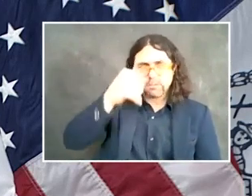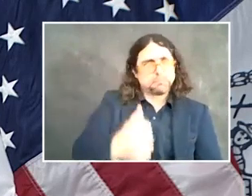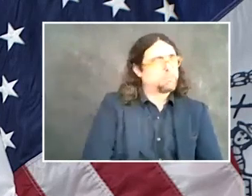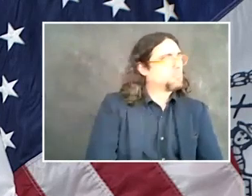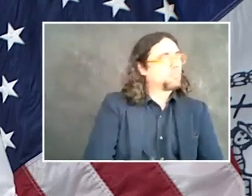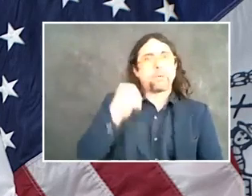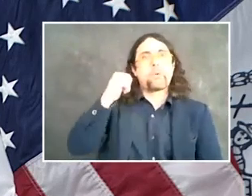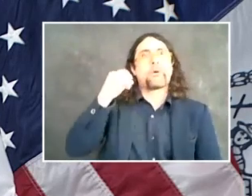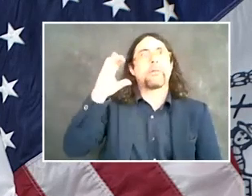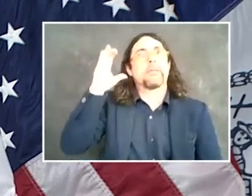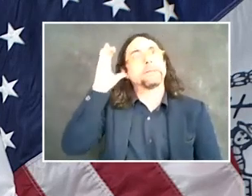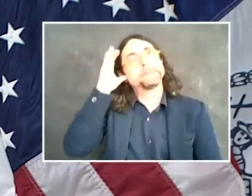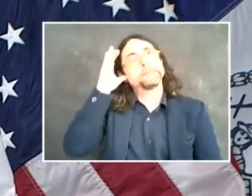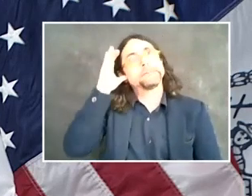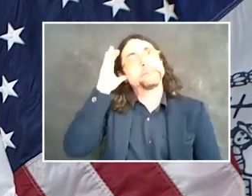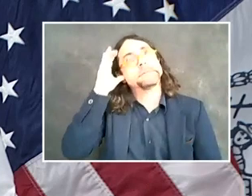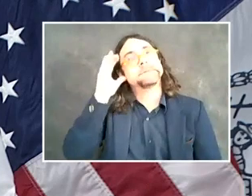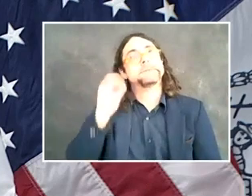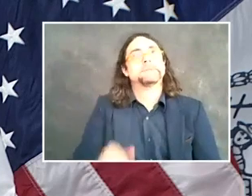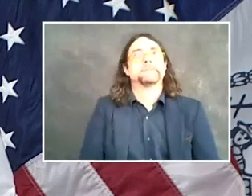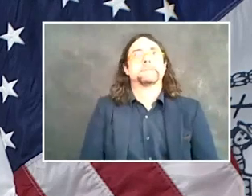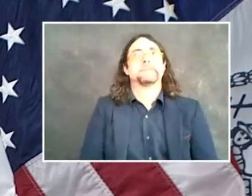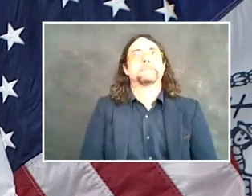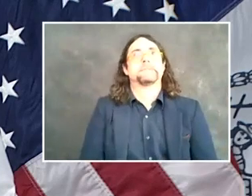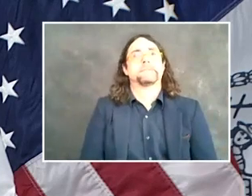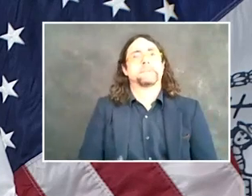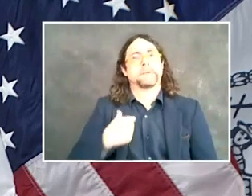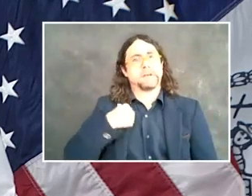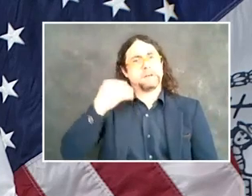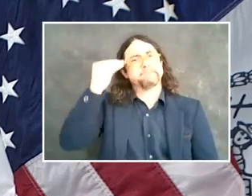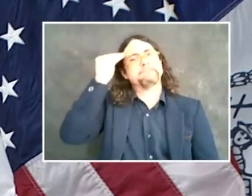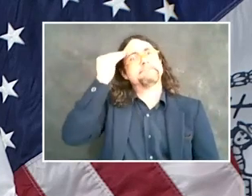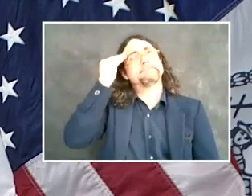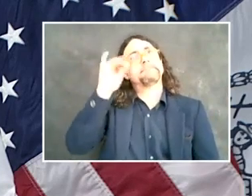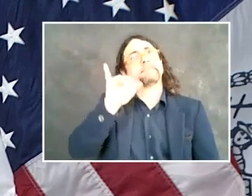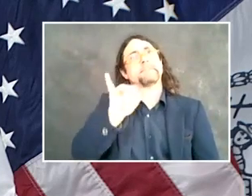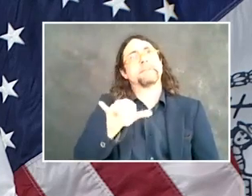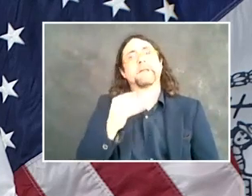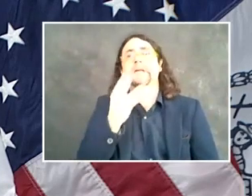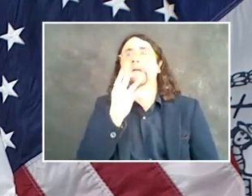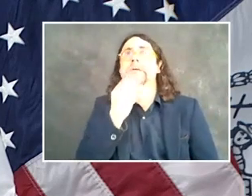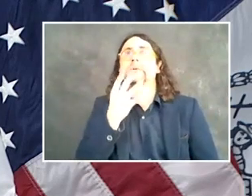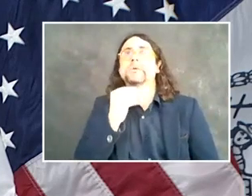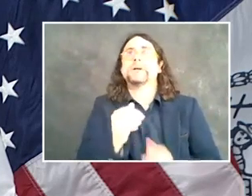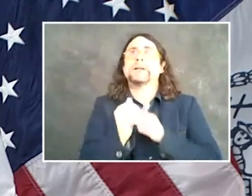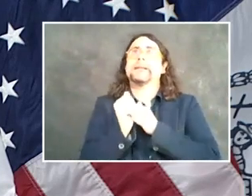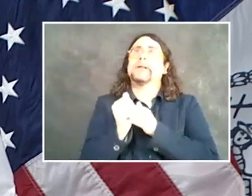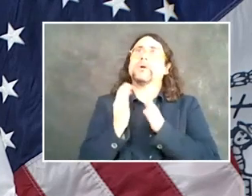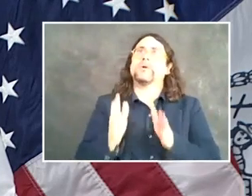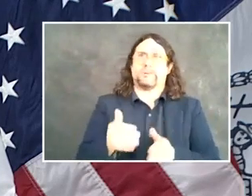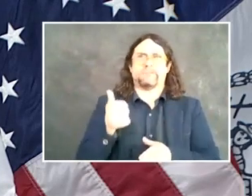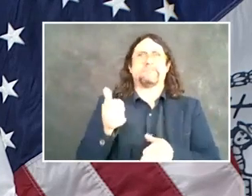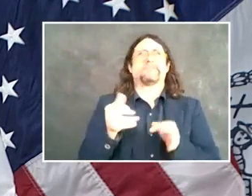PEOPLE'S LIVES ARE PUT IN DANGER WHEN PEOPLE GATHER. SO, WHAT'S SHOCKING TO ME IS